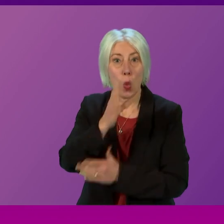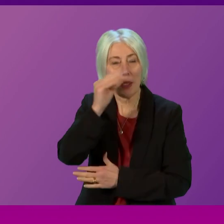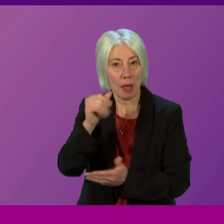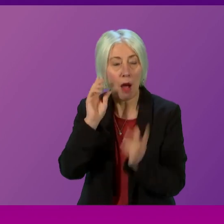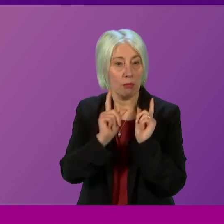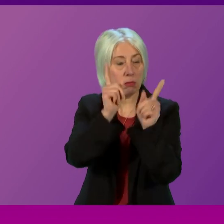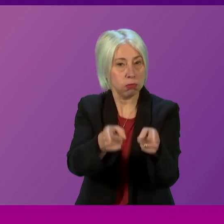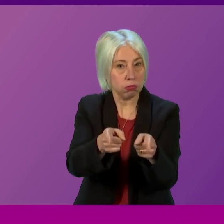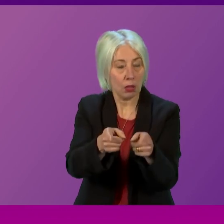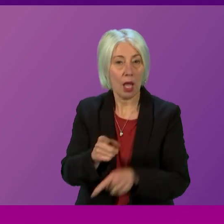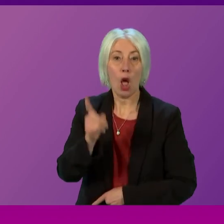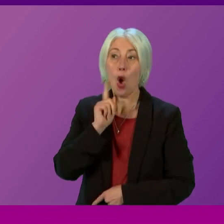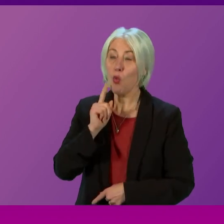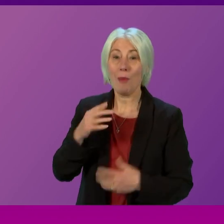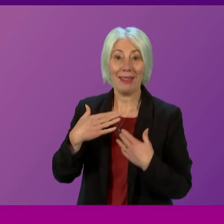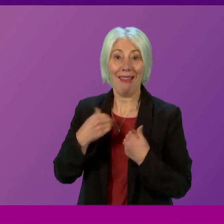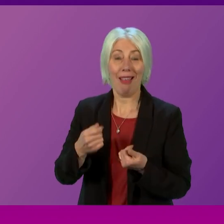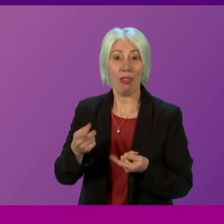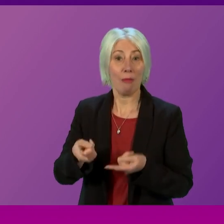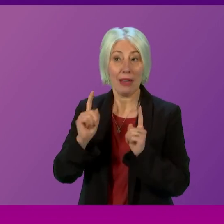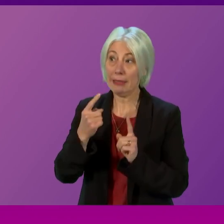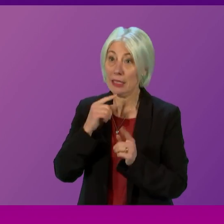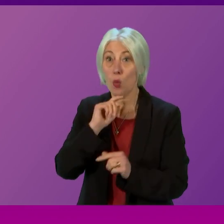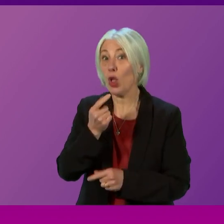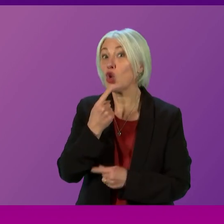Health and Sport told me that the announcement would be made very soon; and, in October, the